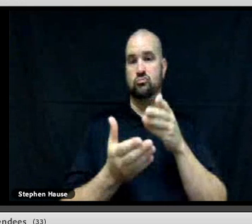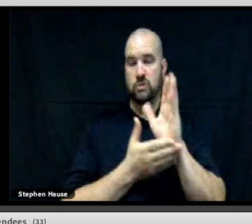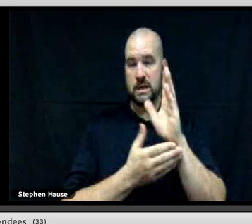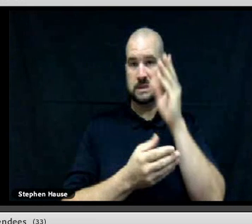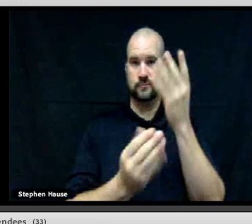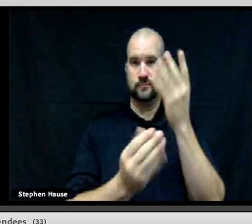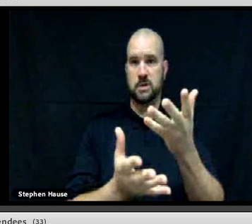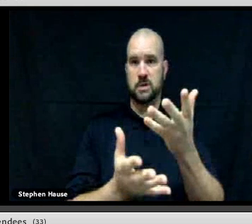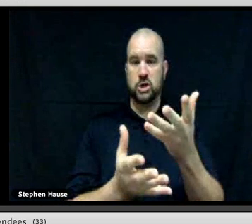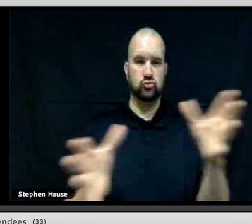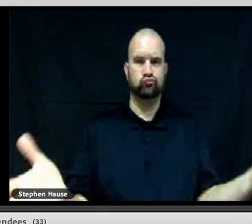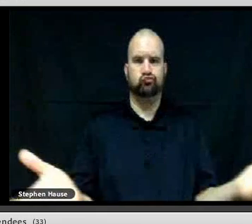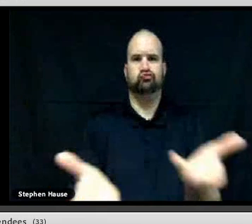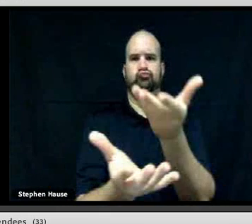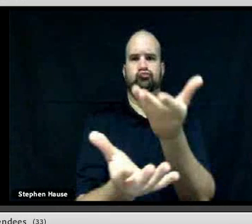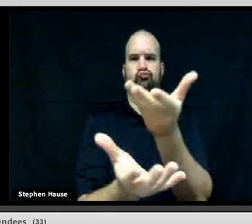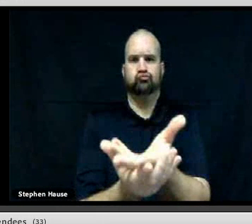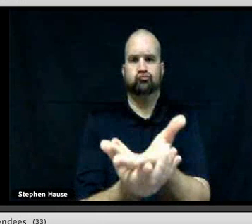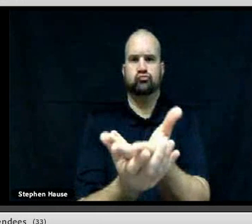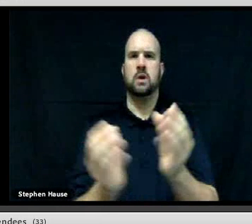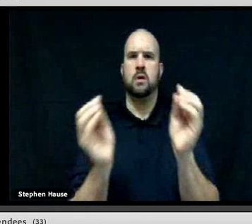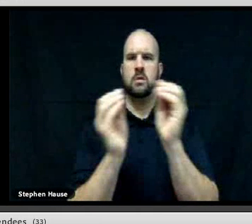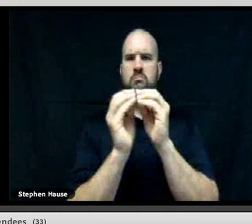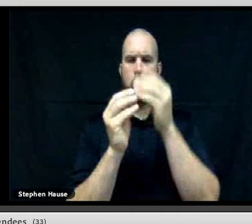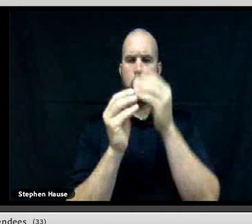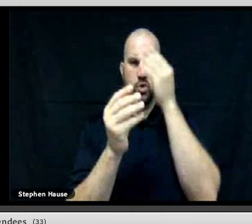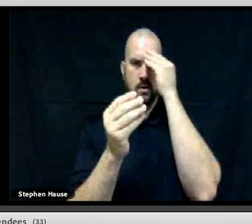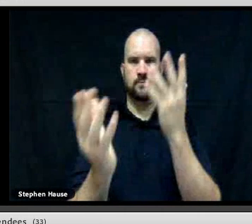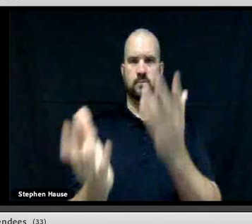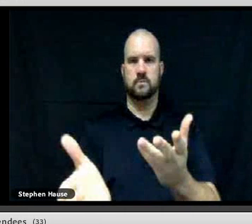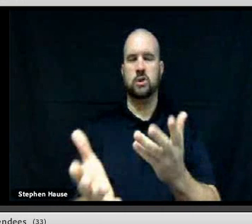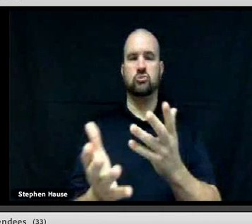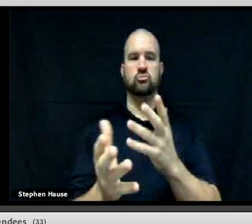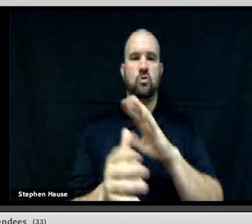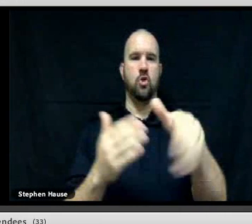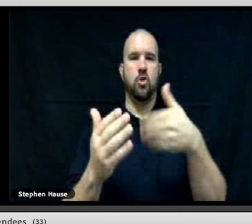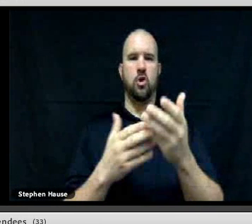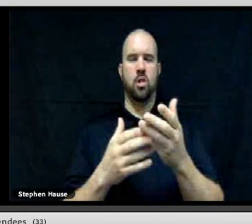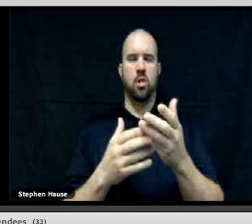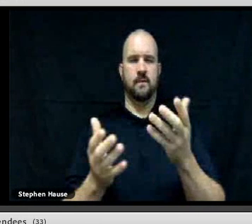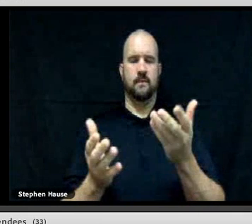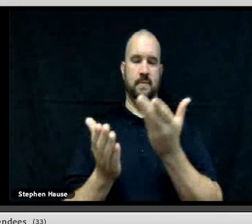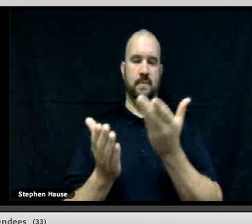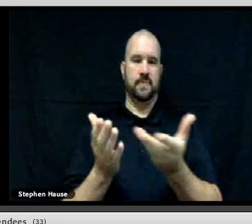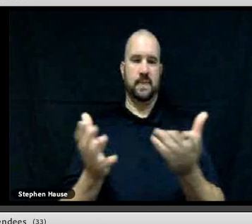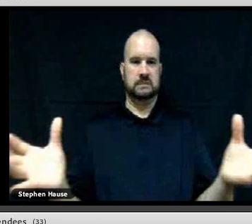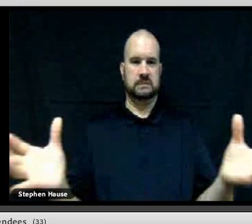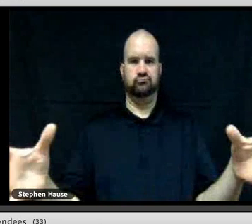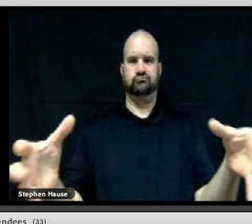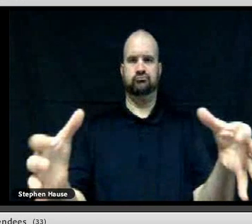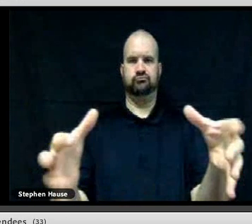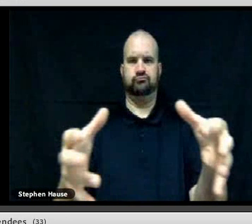and, um, puts all of our materials in context with the national narrative.